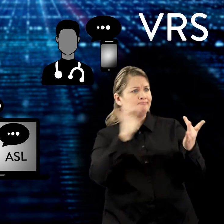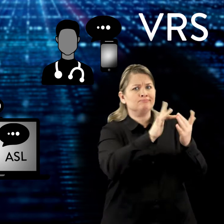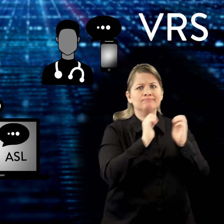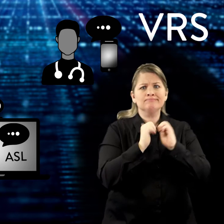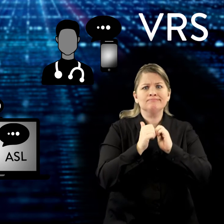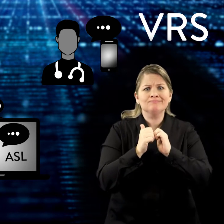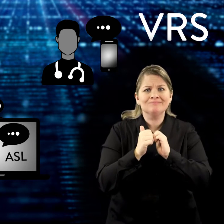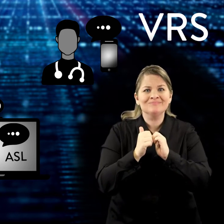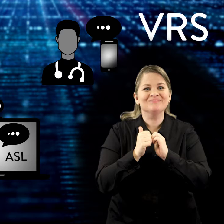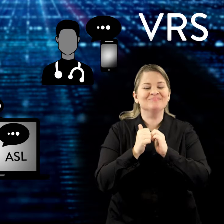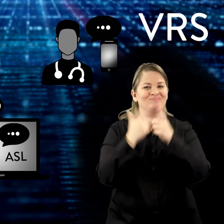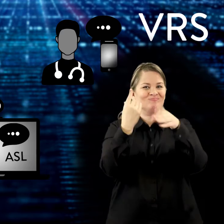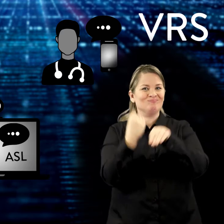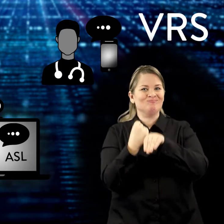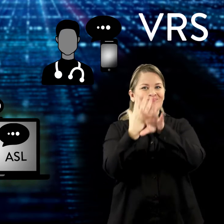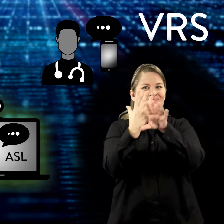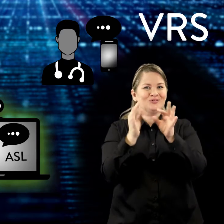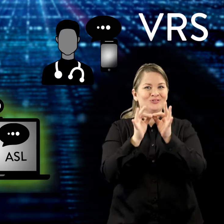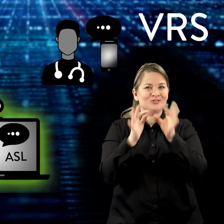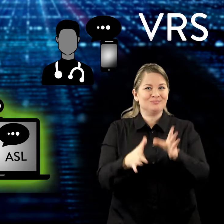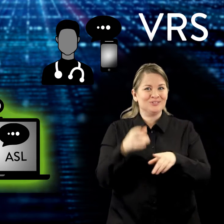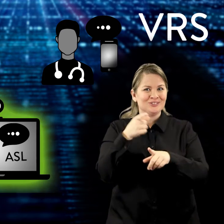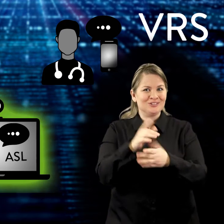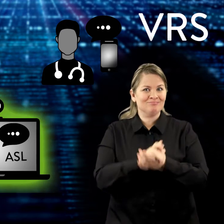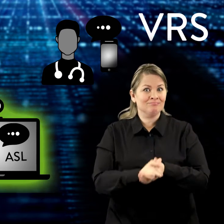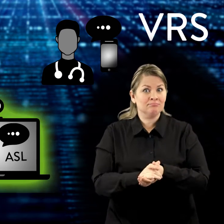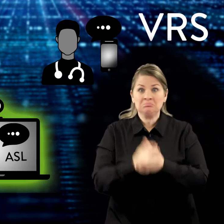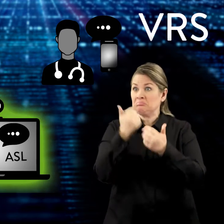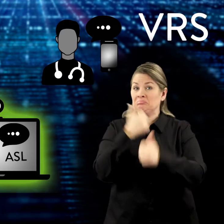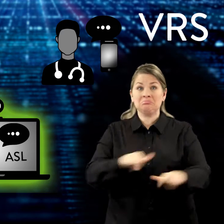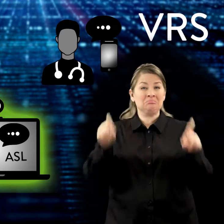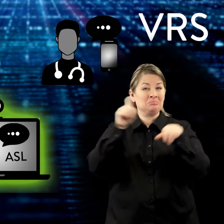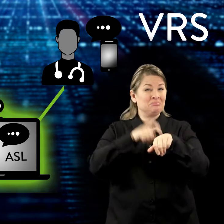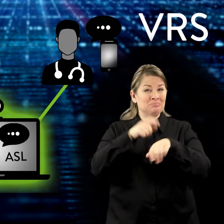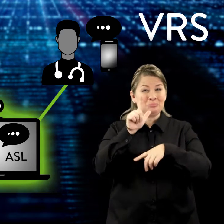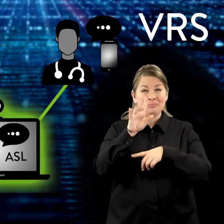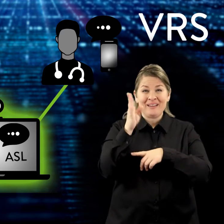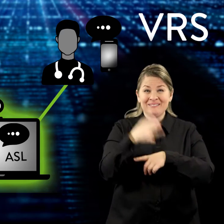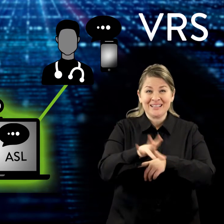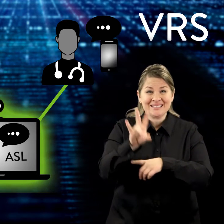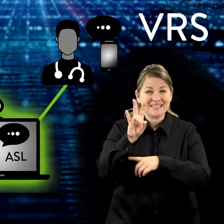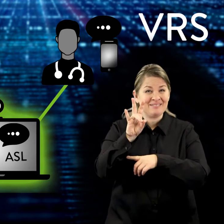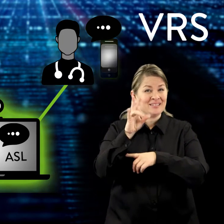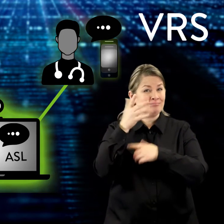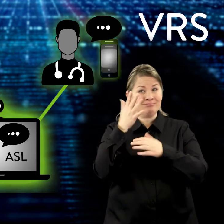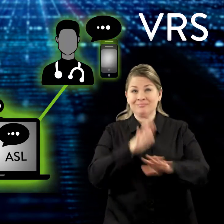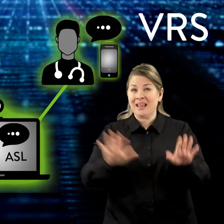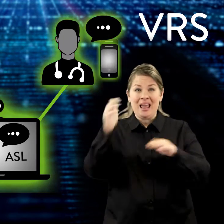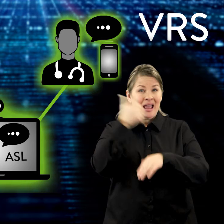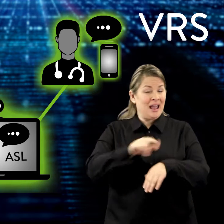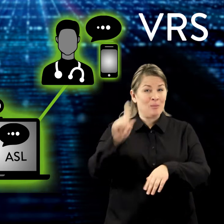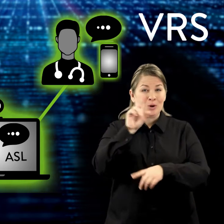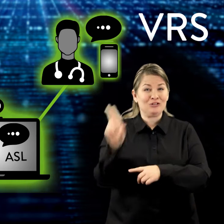to communicate in ASL with a hear person in a different location.